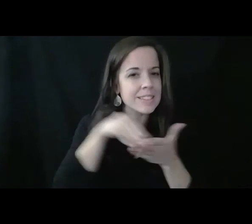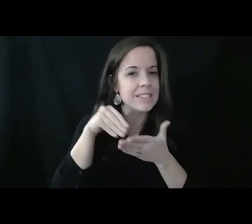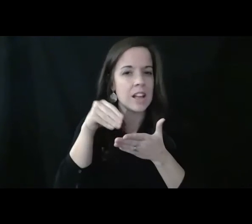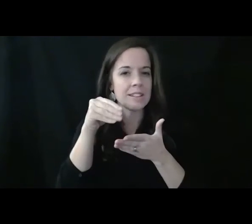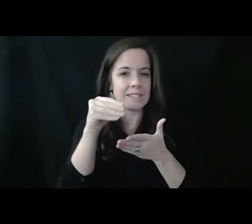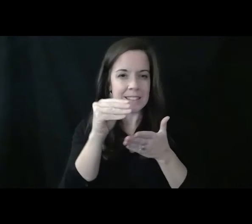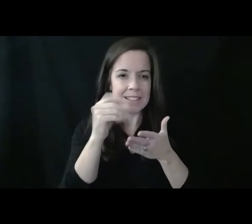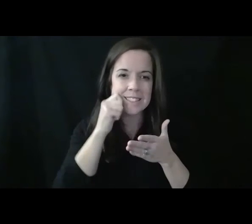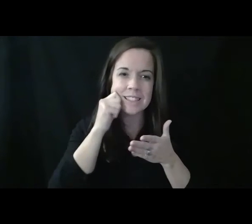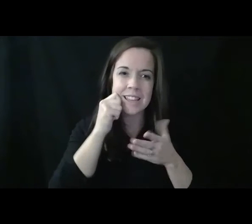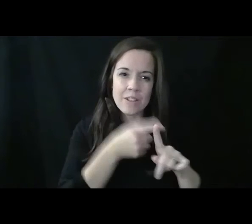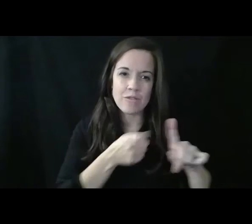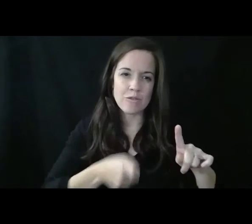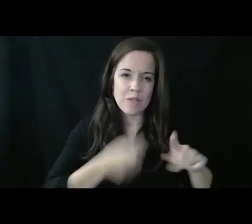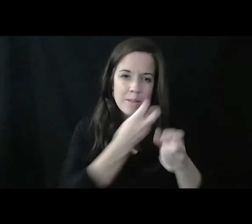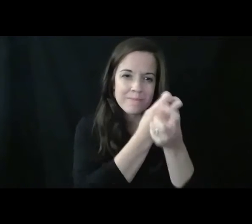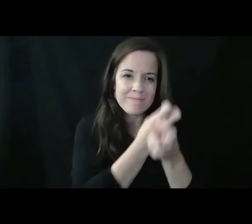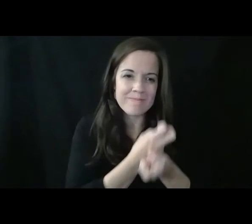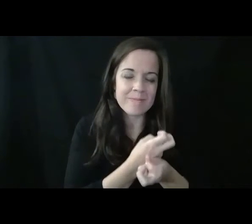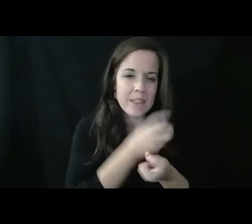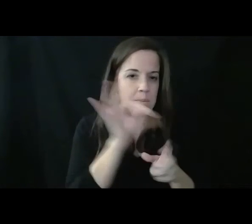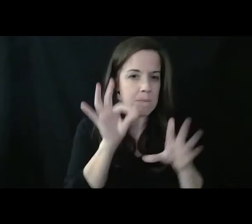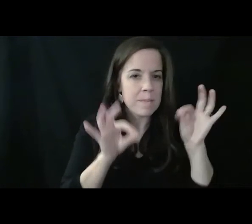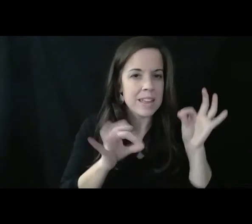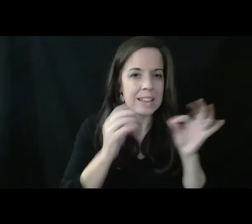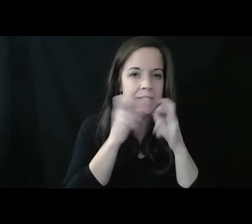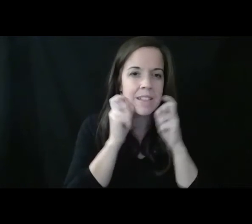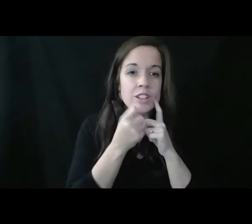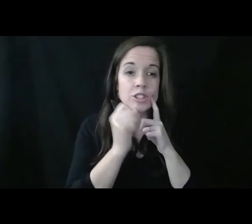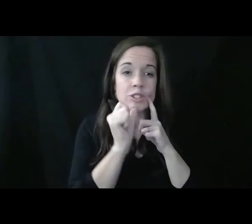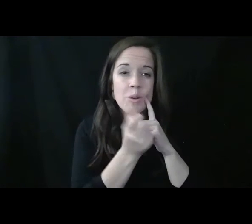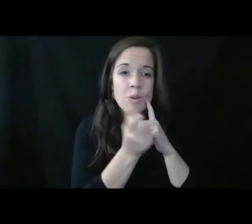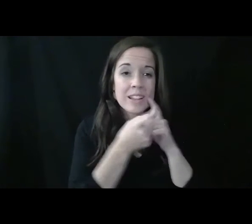and when picking flesh off the jaw, don’t snag your thumb on their teeth.